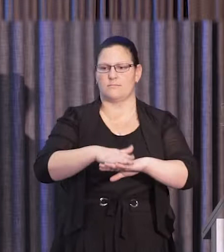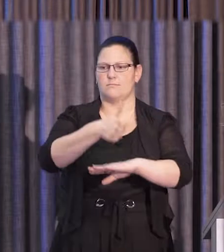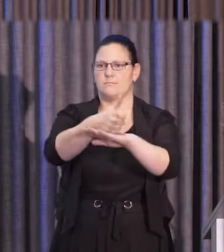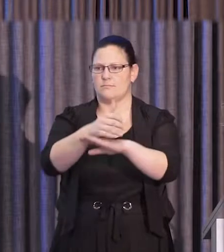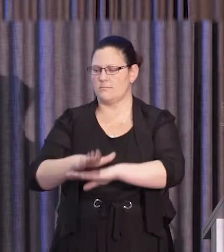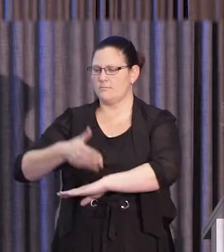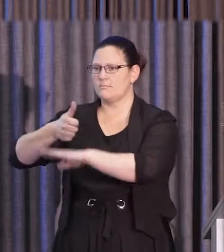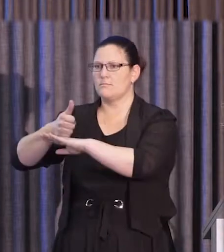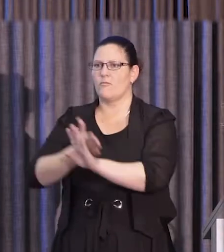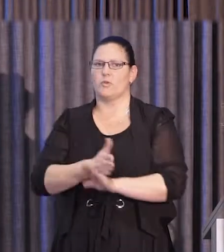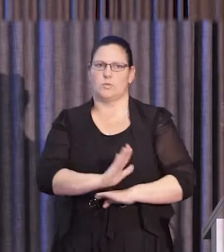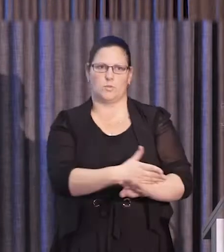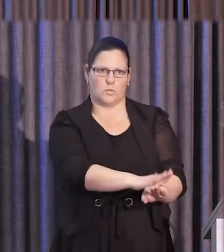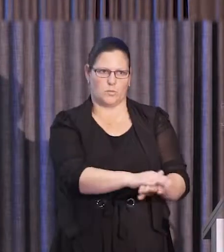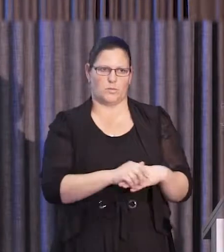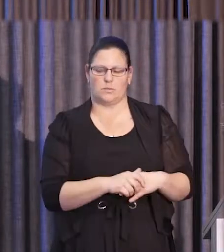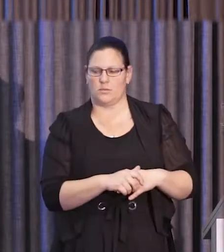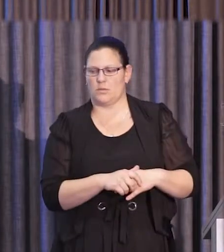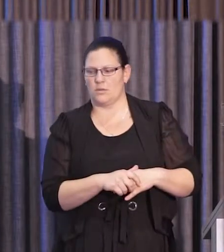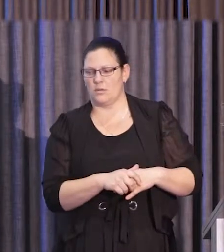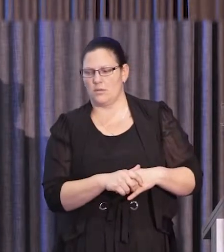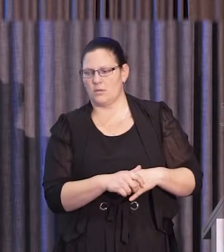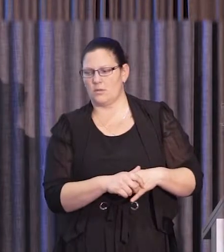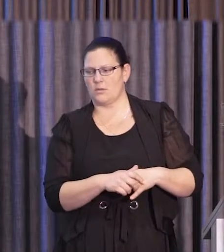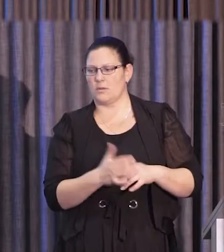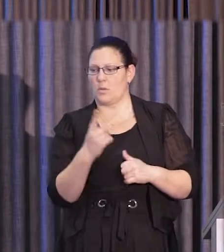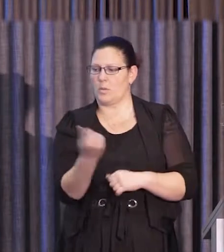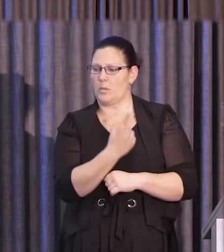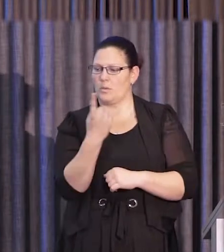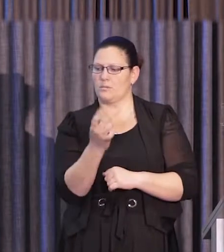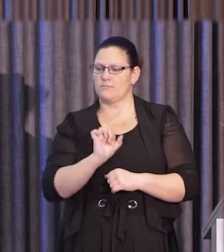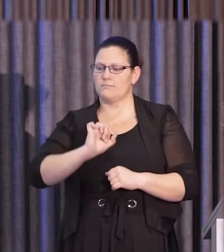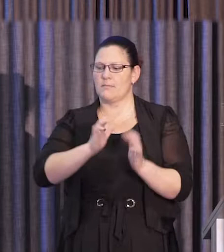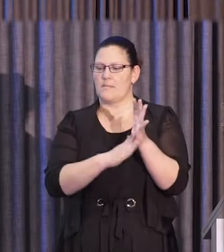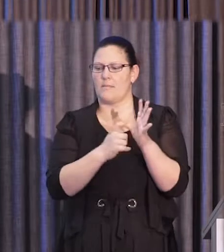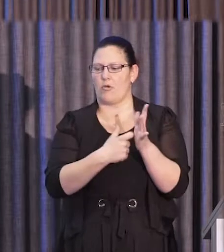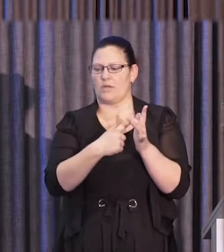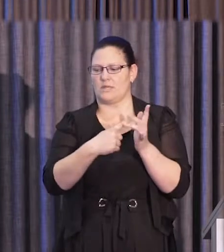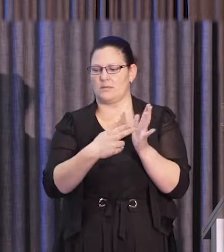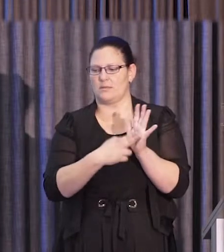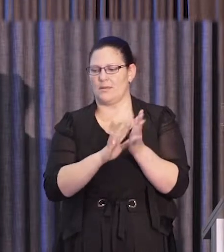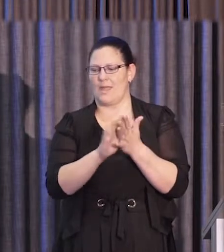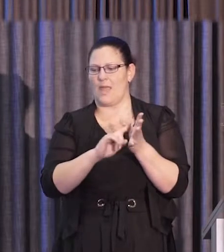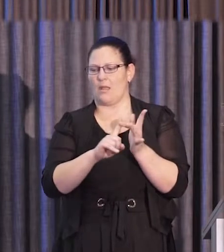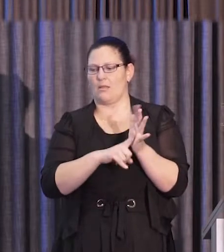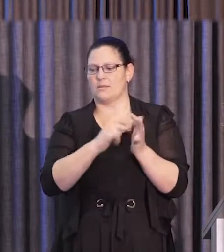for new service delivery models. And the person in charge of that is Marion Hailes-MacDonald, who many of you will know as having worked